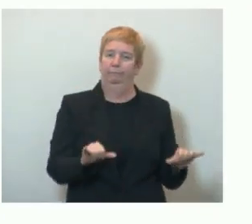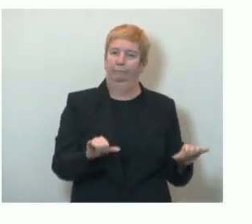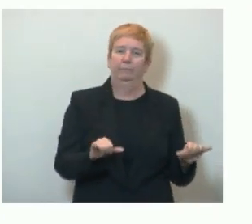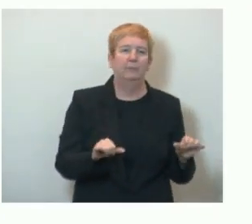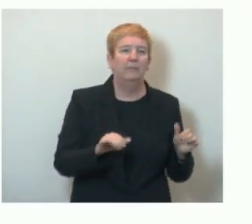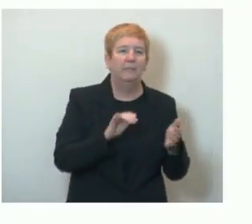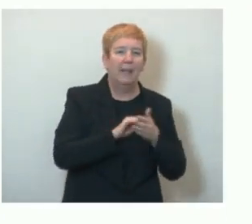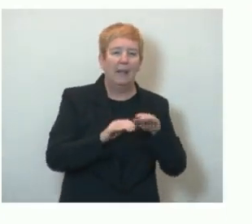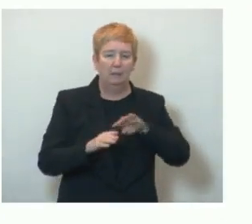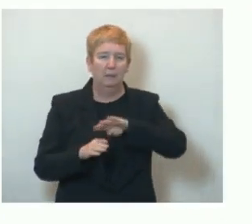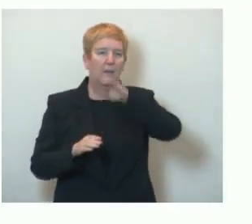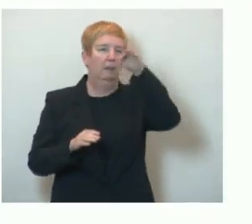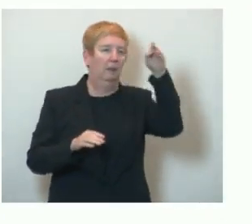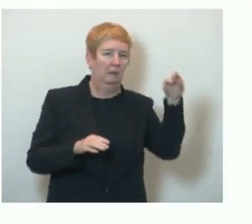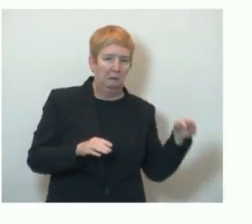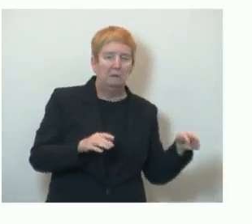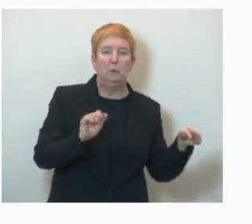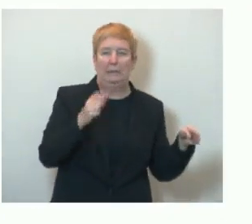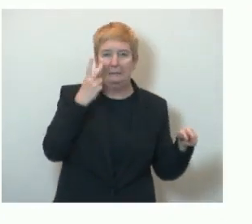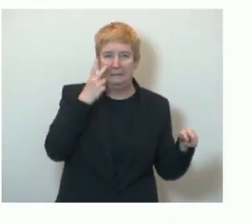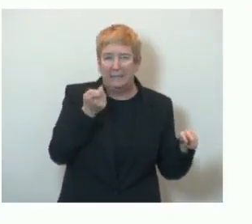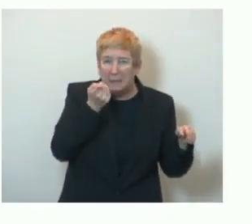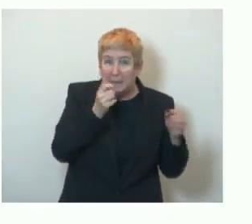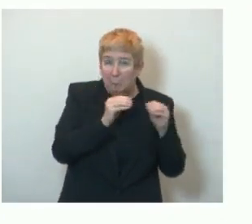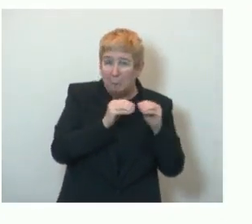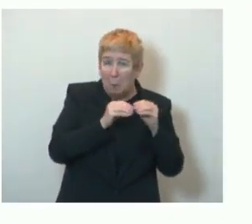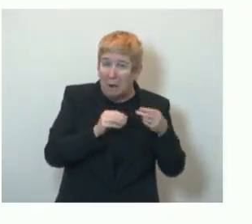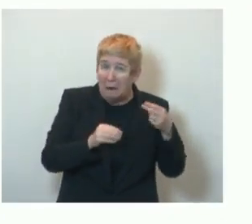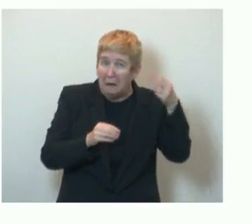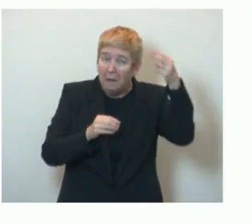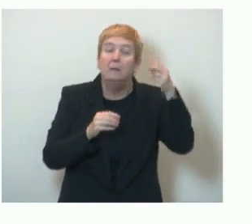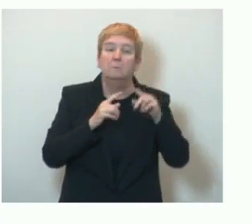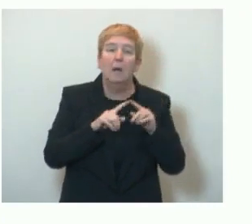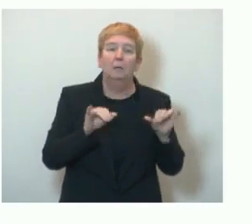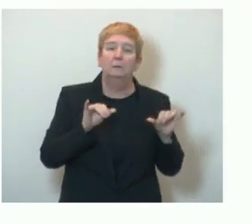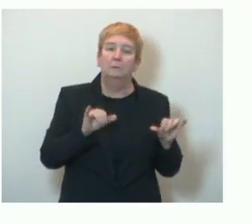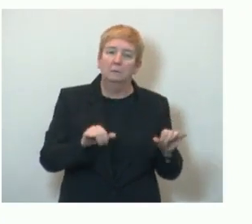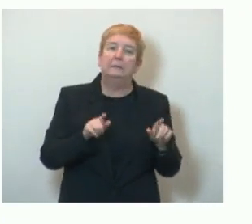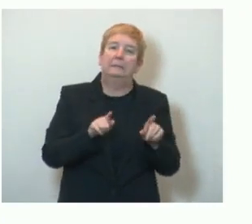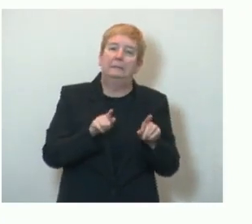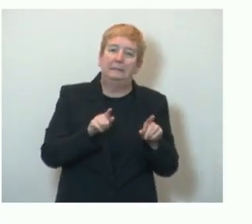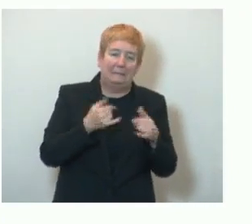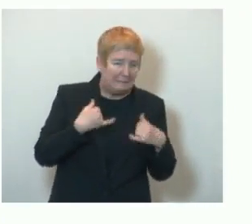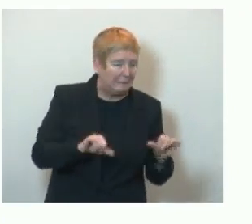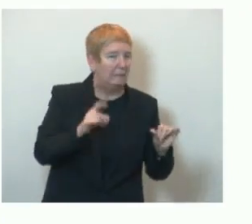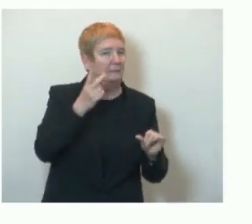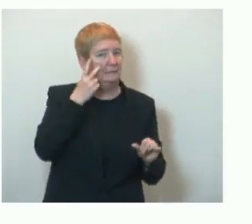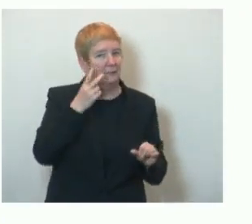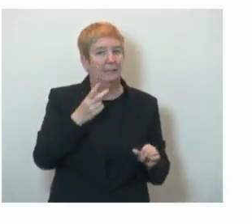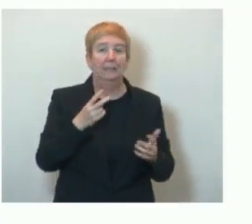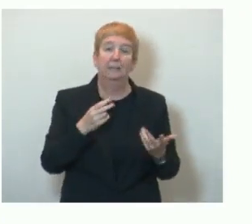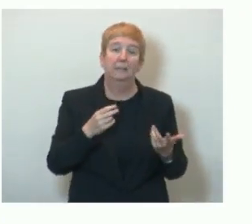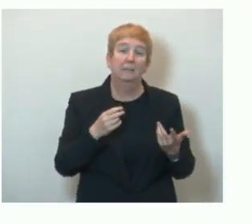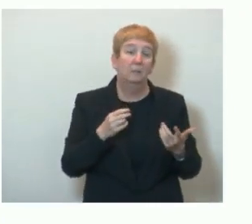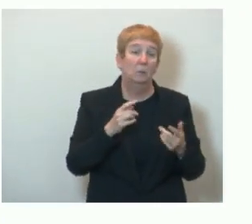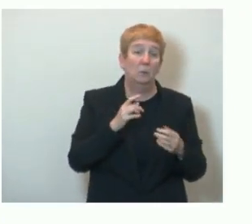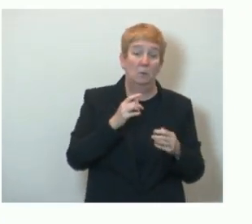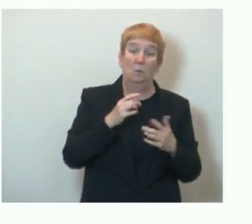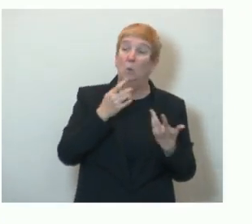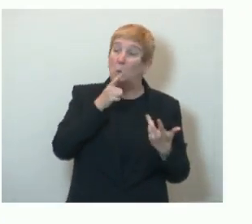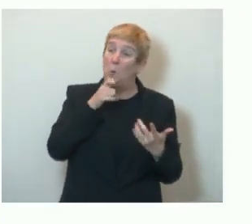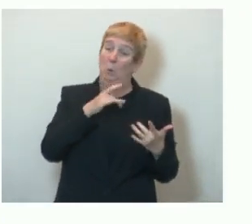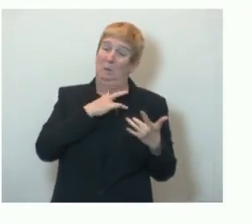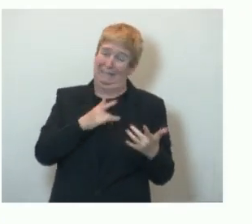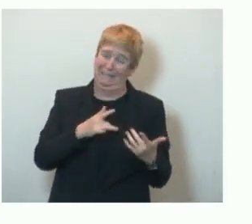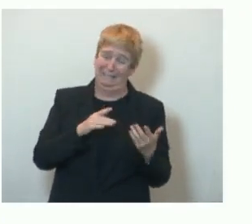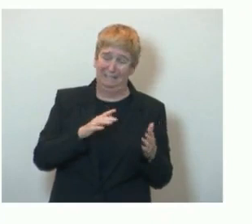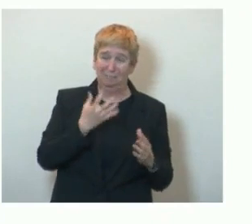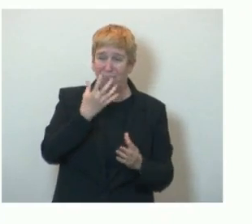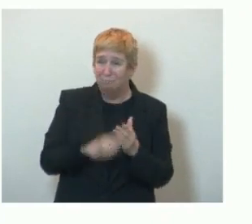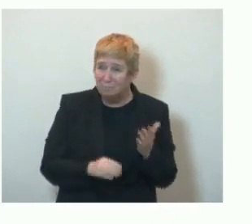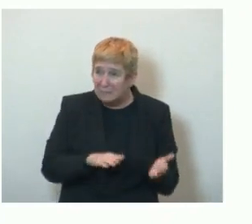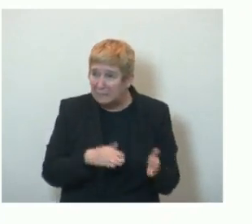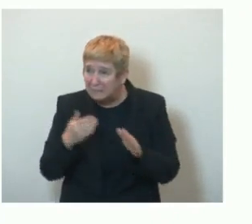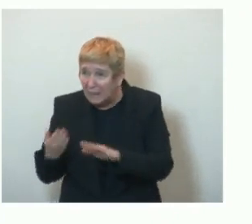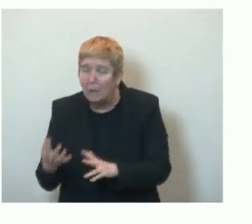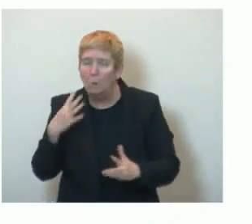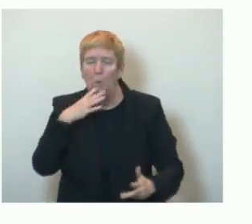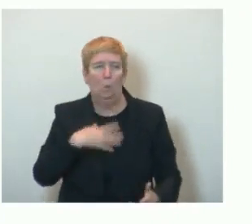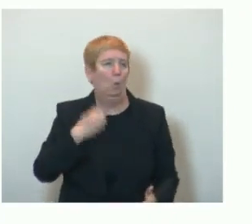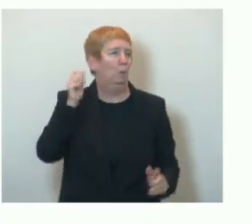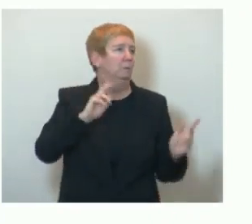PLEASE JUST SOME ADDITIONAL DATA YOU CAN SEE THAT AGE DISTRIBUTION IS ABOUT THE SAME THE BELL-SHAPED CURVE IS JUST A LITTLE HIGHER AND YOU CAN ALSO SEE WE’RE CONTINUING TO SEE VERY